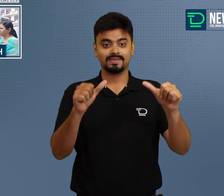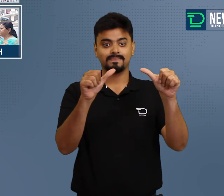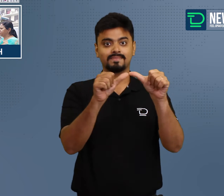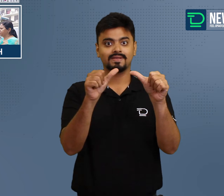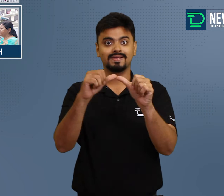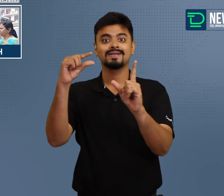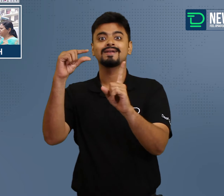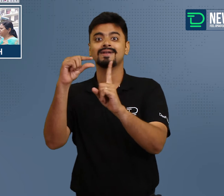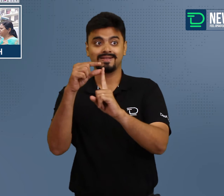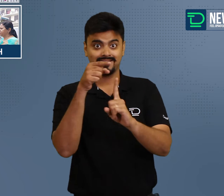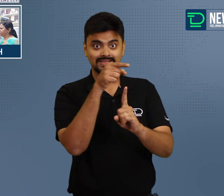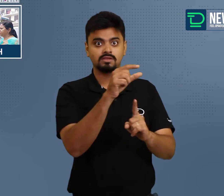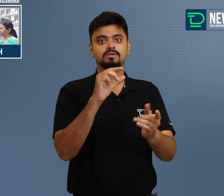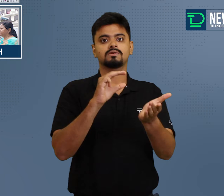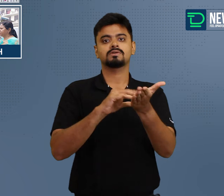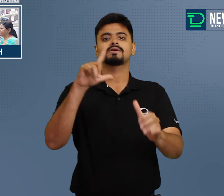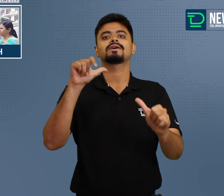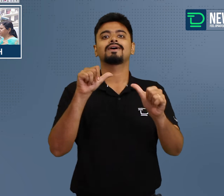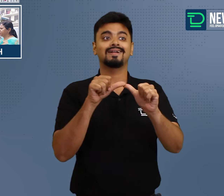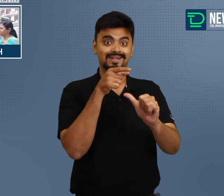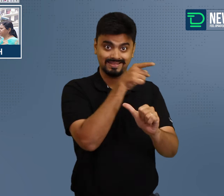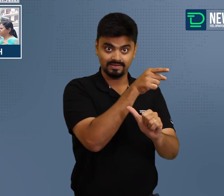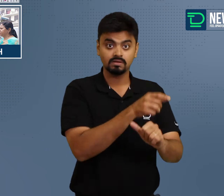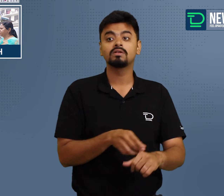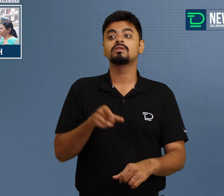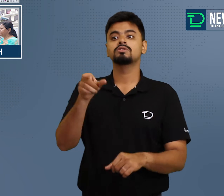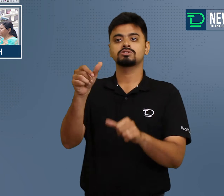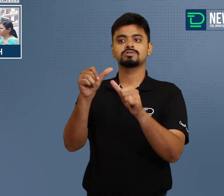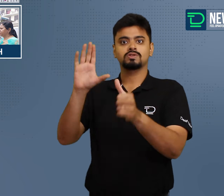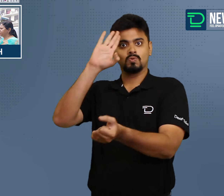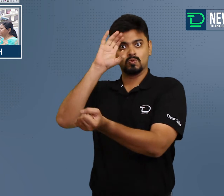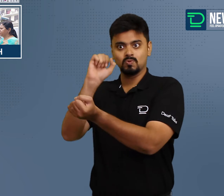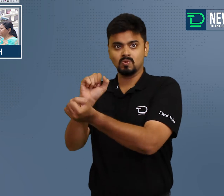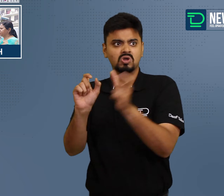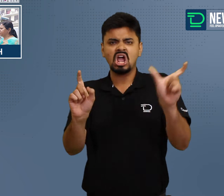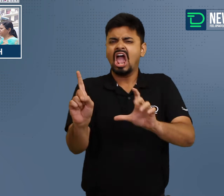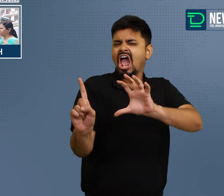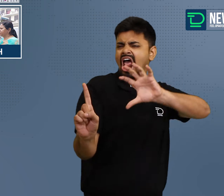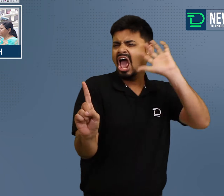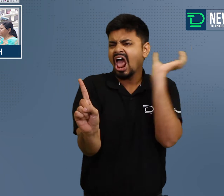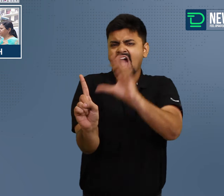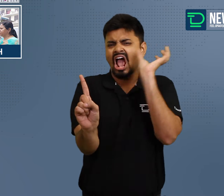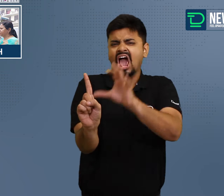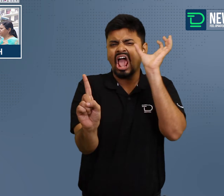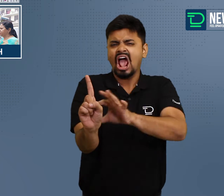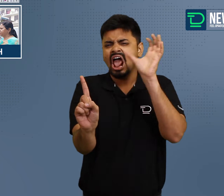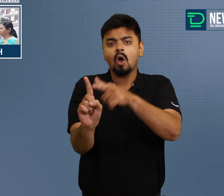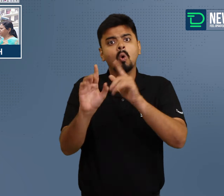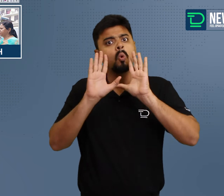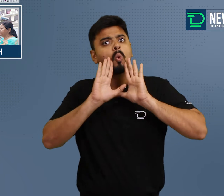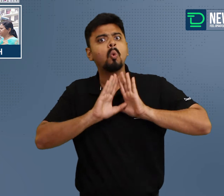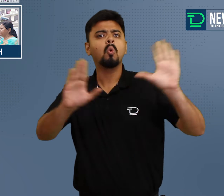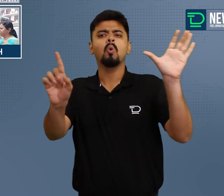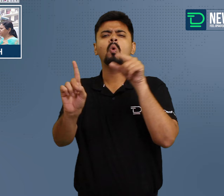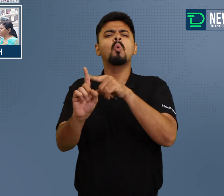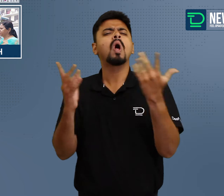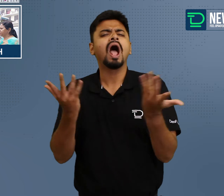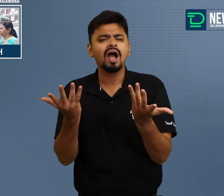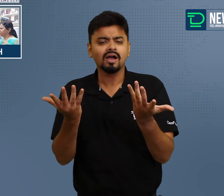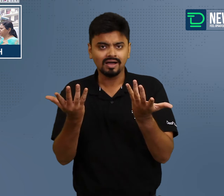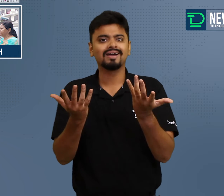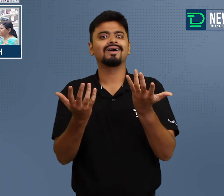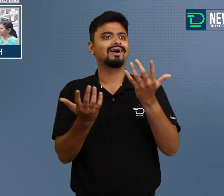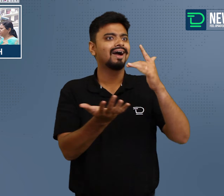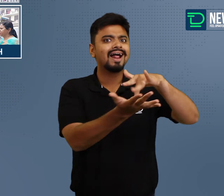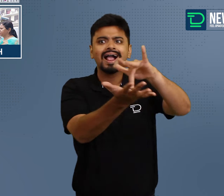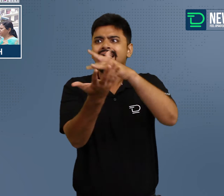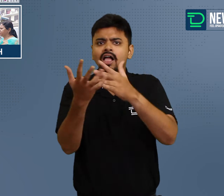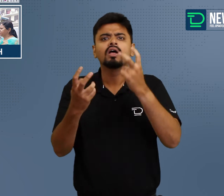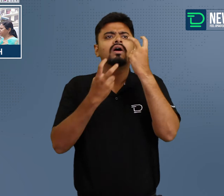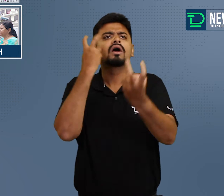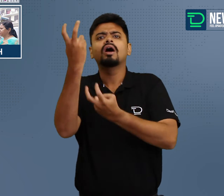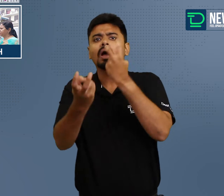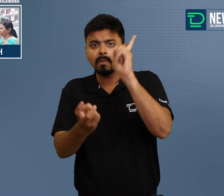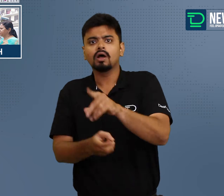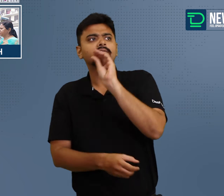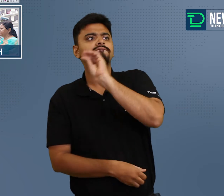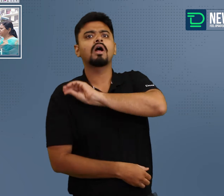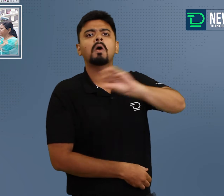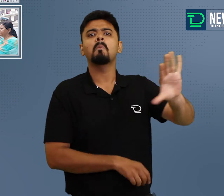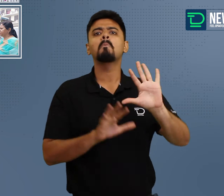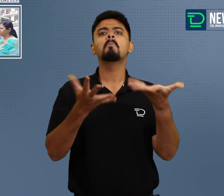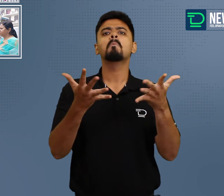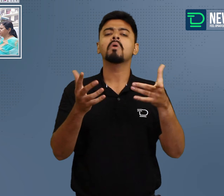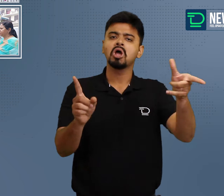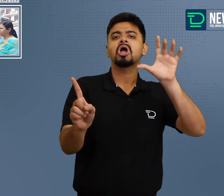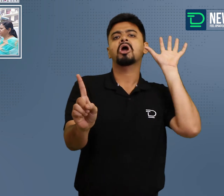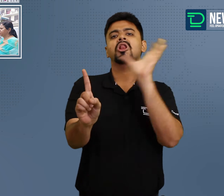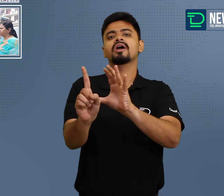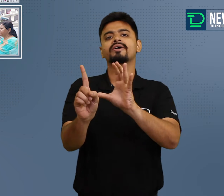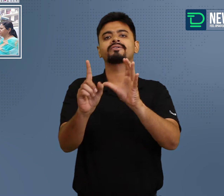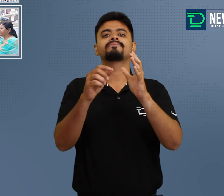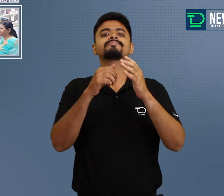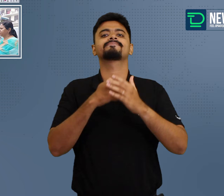4. AAP MLA publicly reprimanded ACP for conducting the search without informing him.